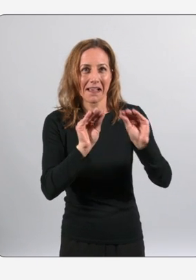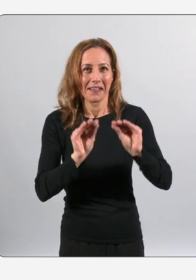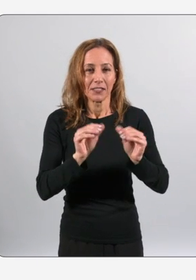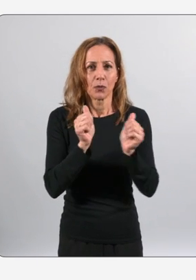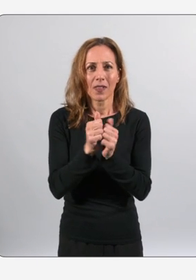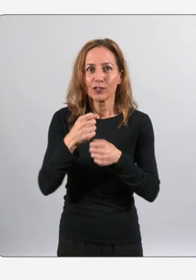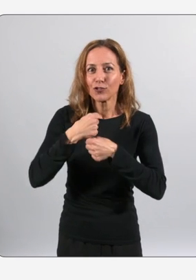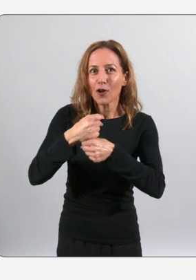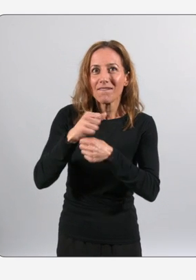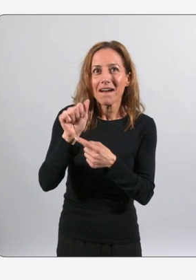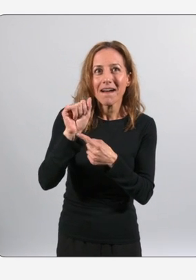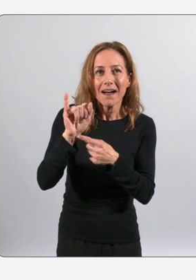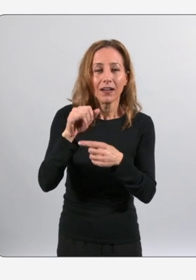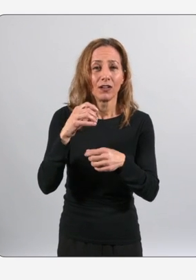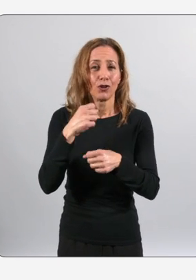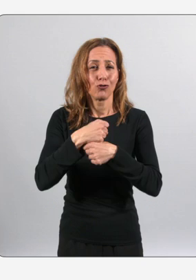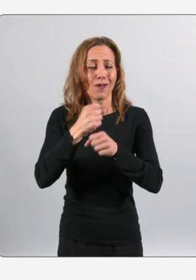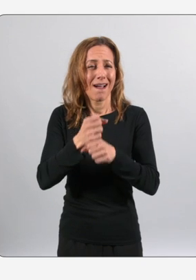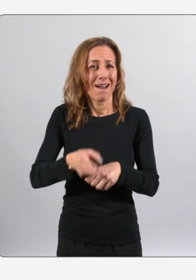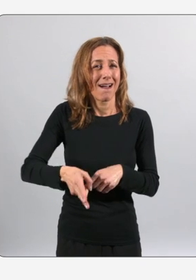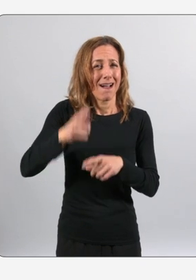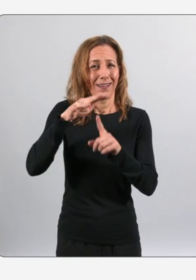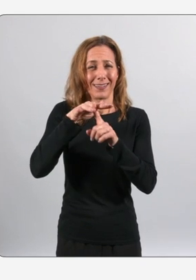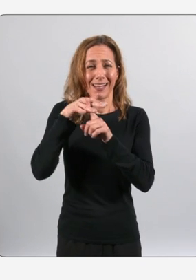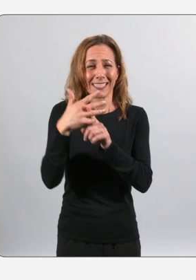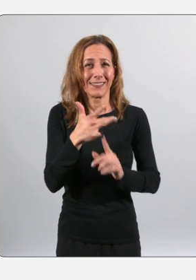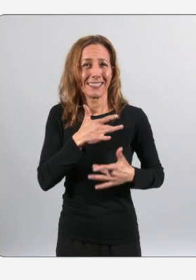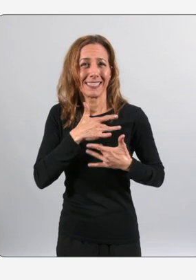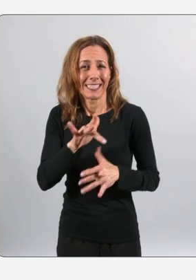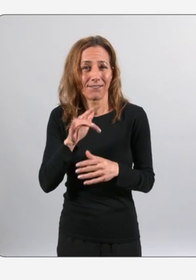highly content sensitive ad creators. Let's see an example of that.